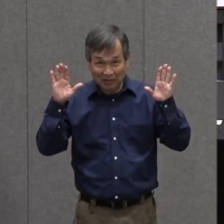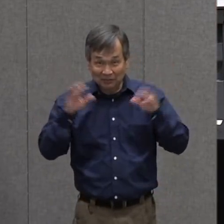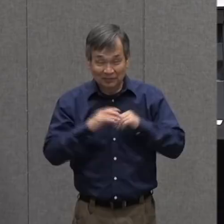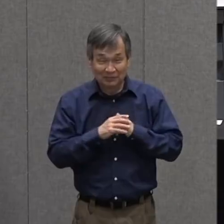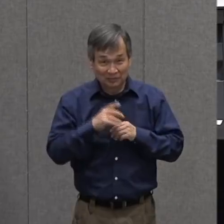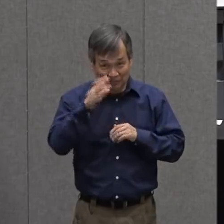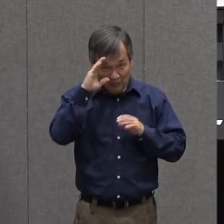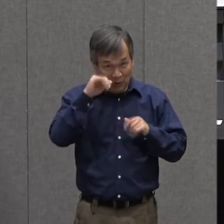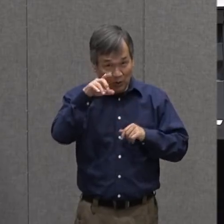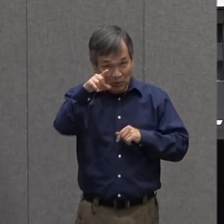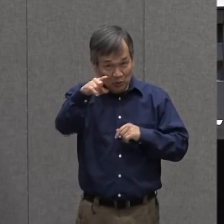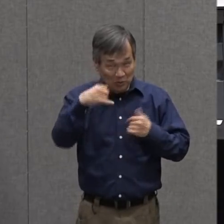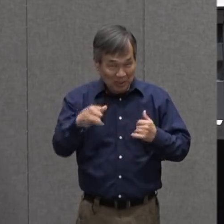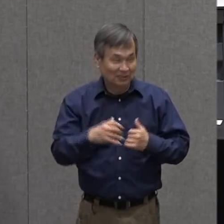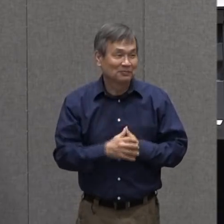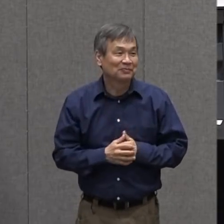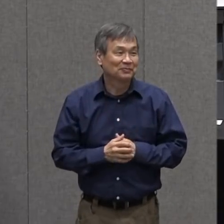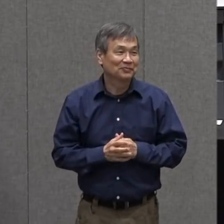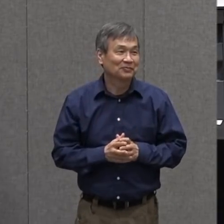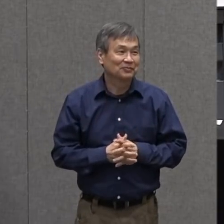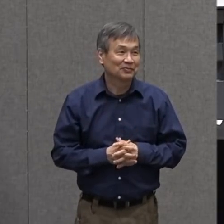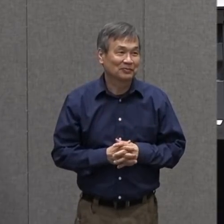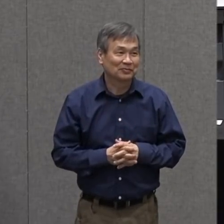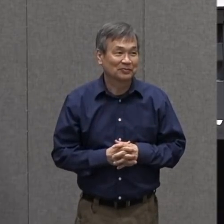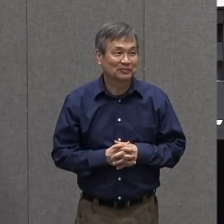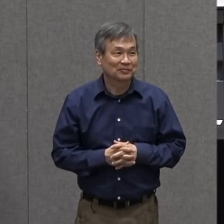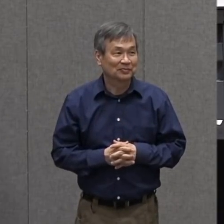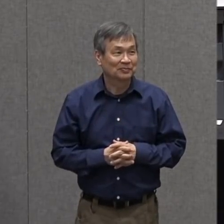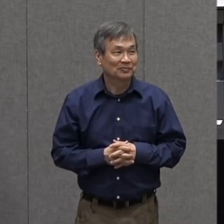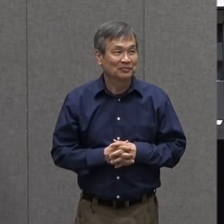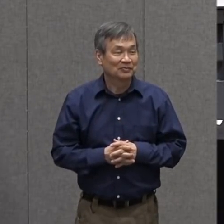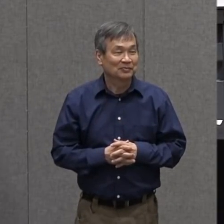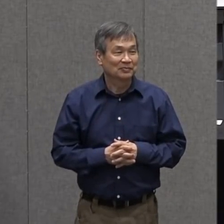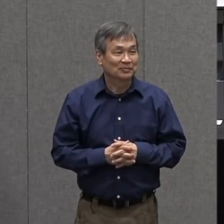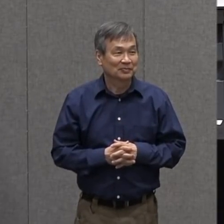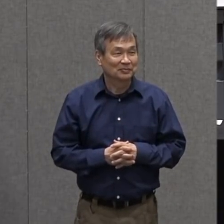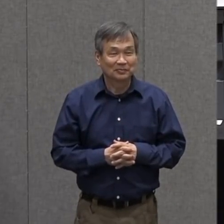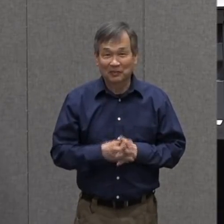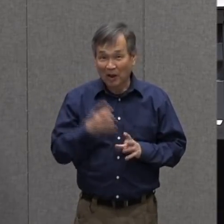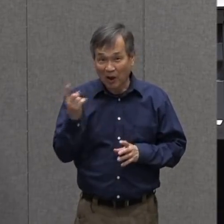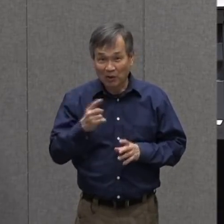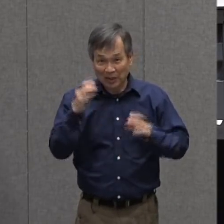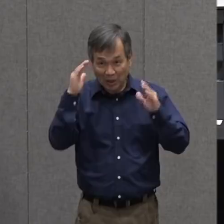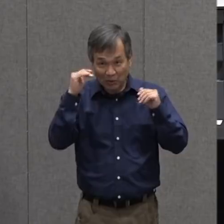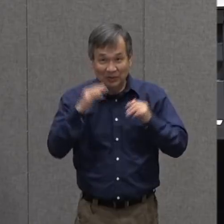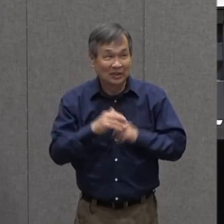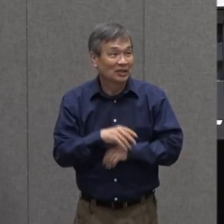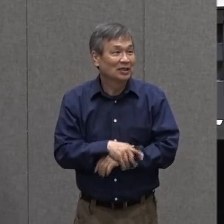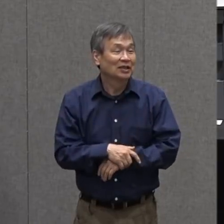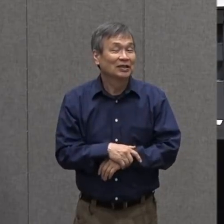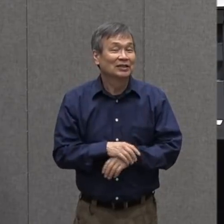and you're trying it, but I'm not gonna give up hope 'cause there's always hope there. Six.